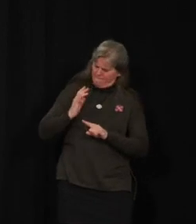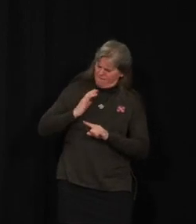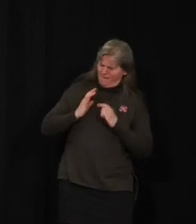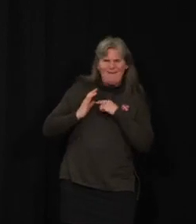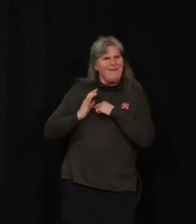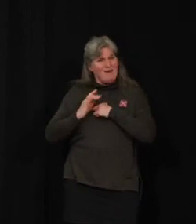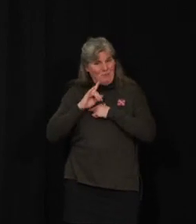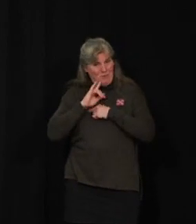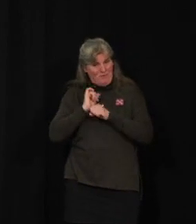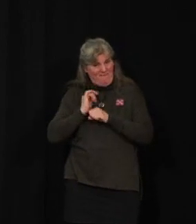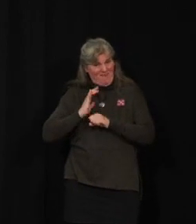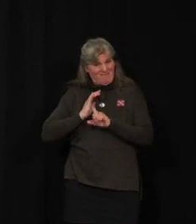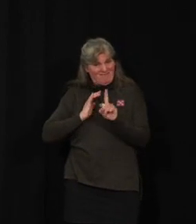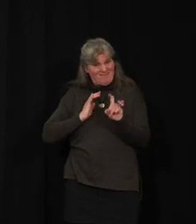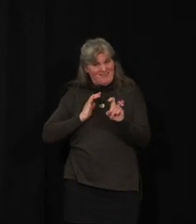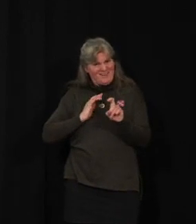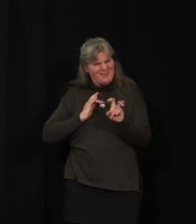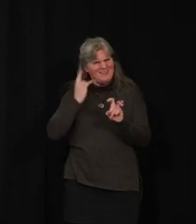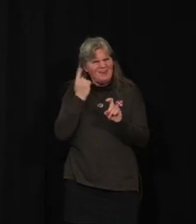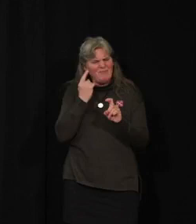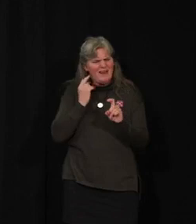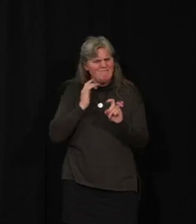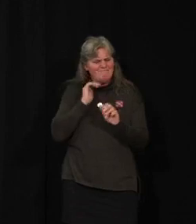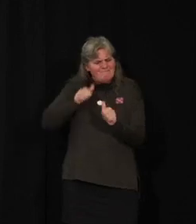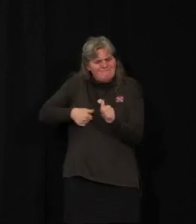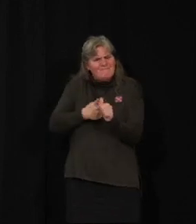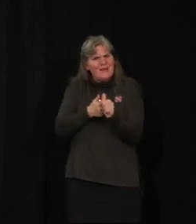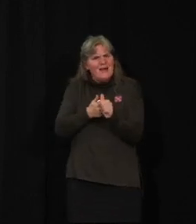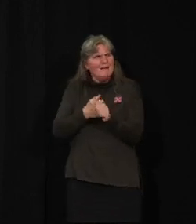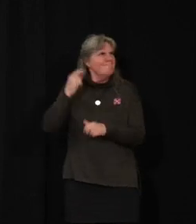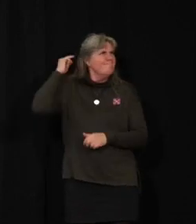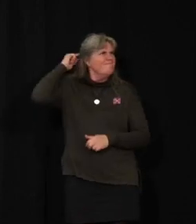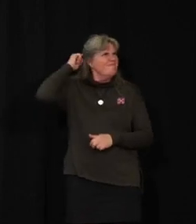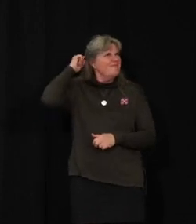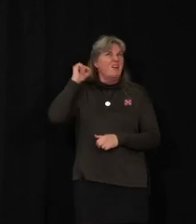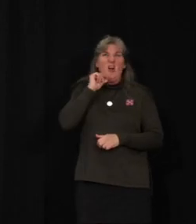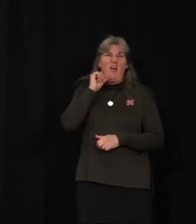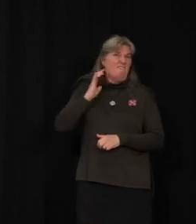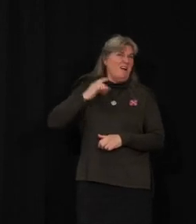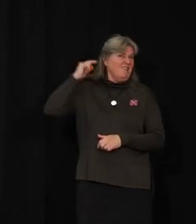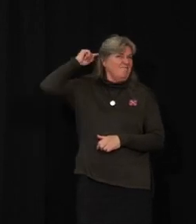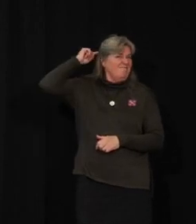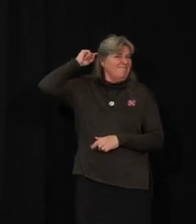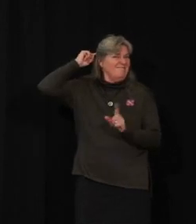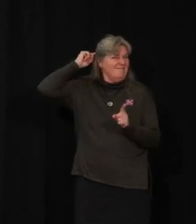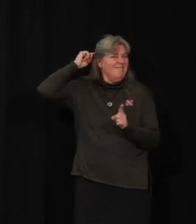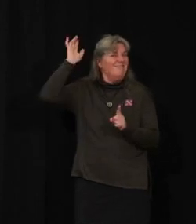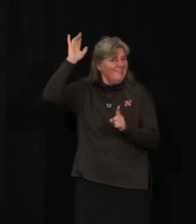behind the standard "I'm fine" answer. We are all dealing with our own